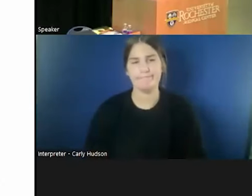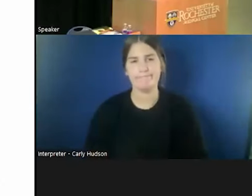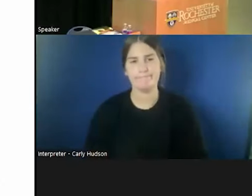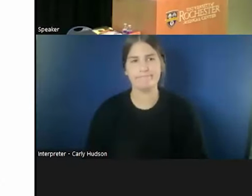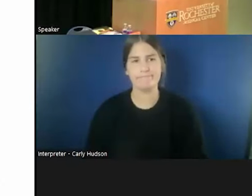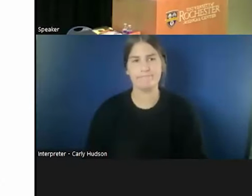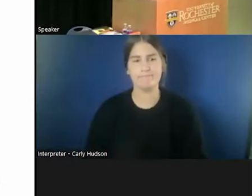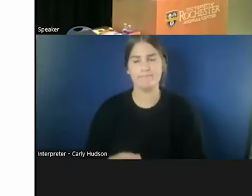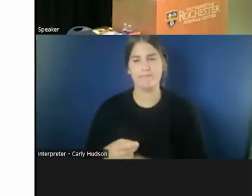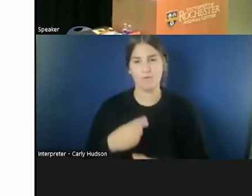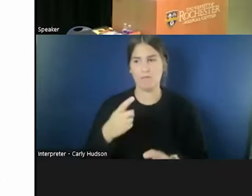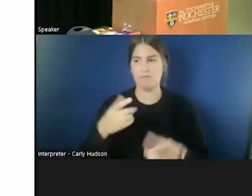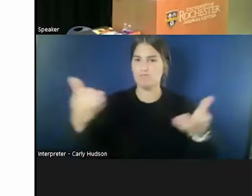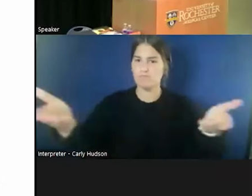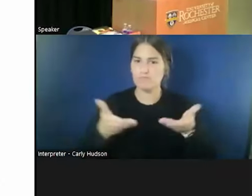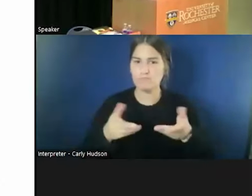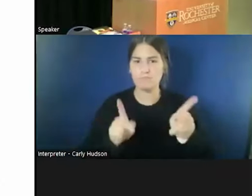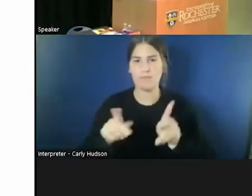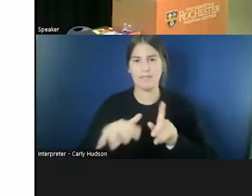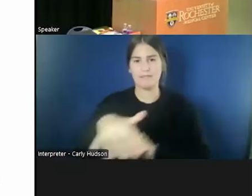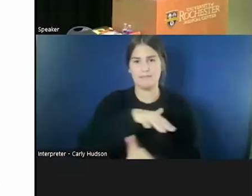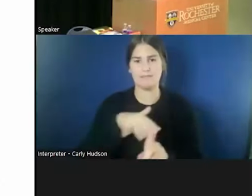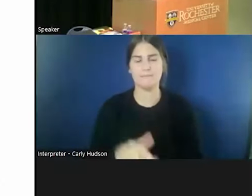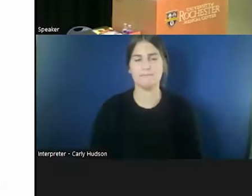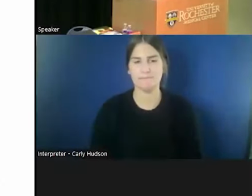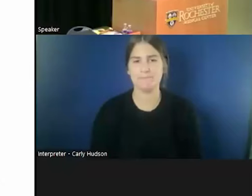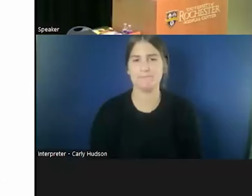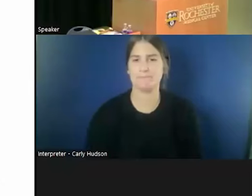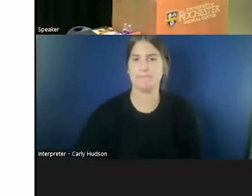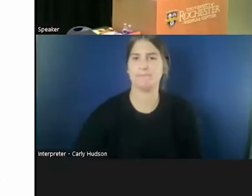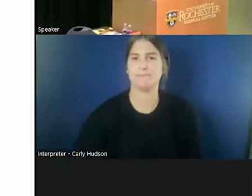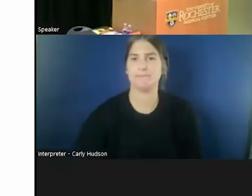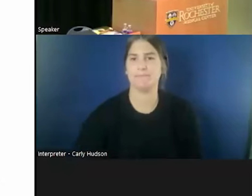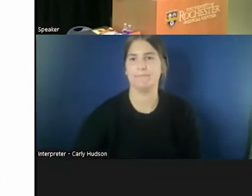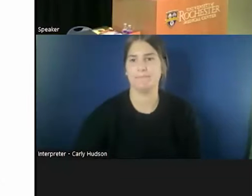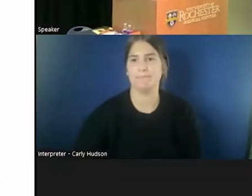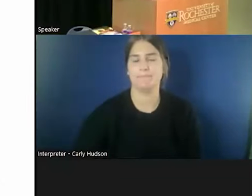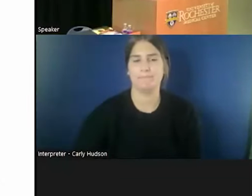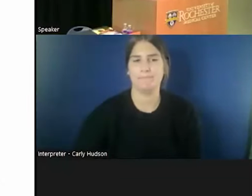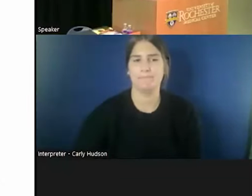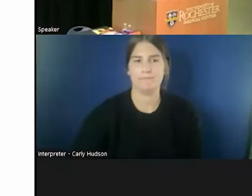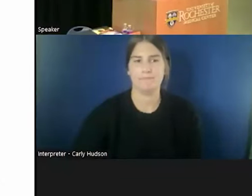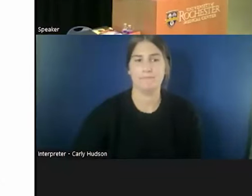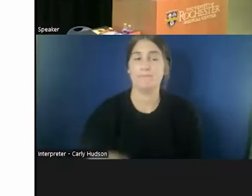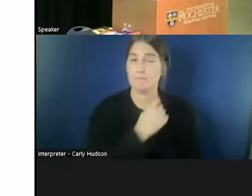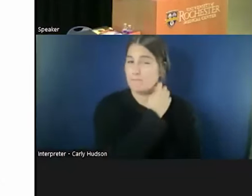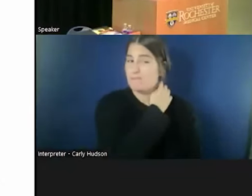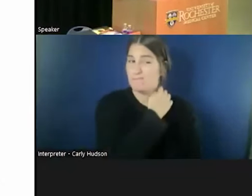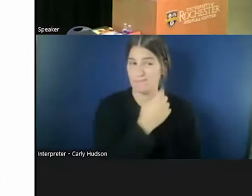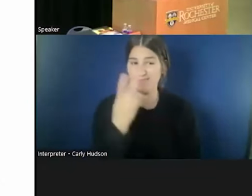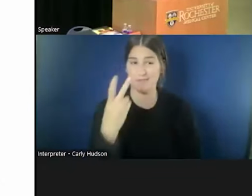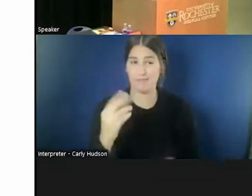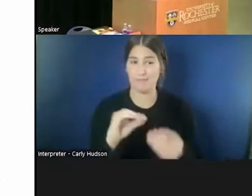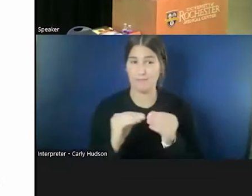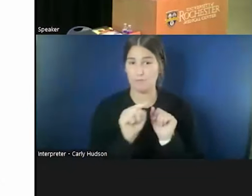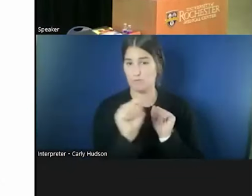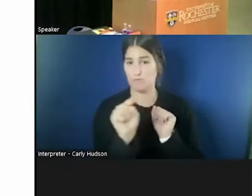gesture we see all these numbers see all these numbers and in our community you